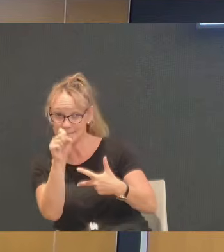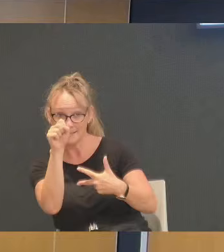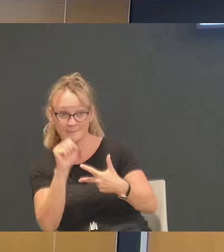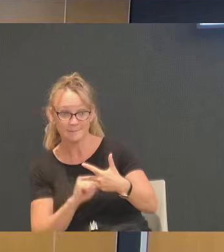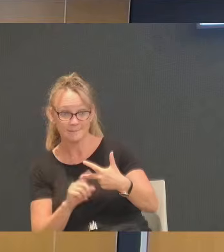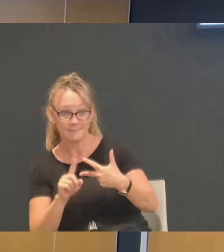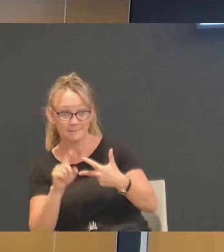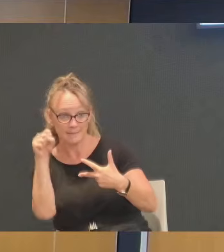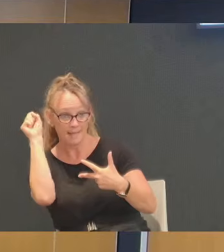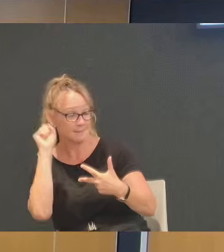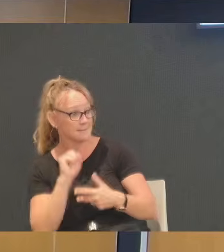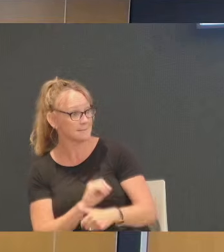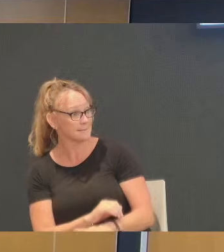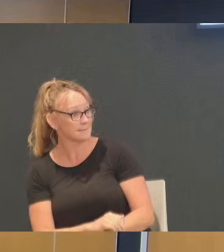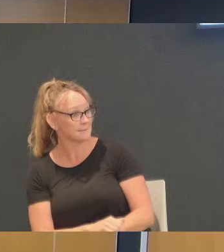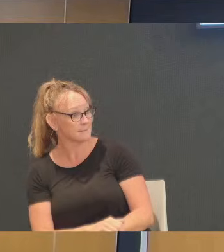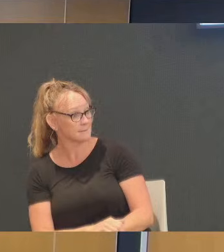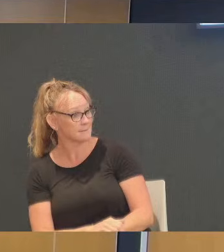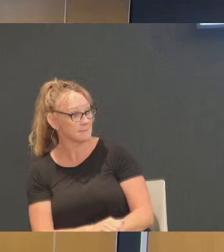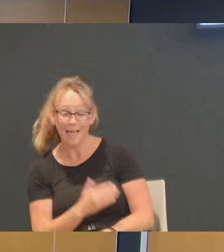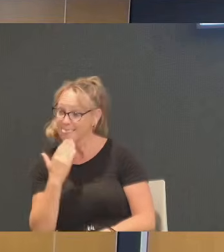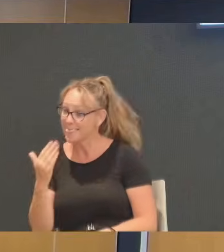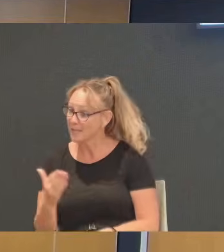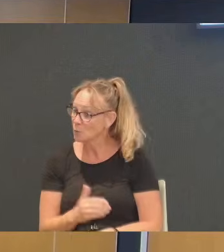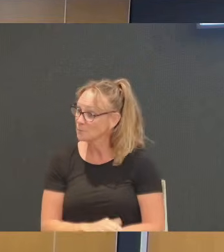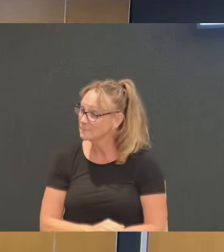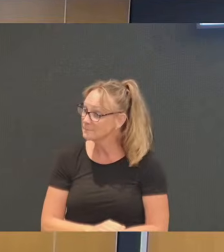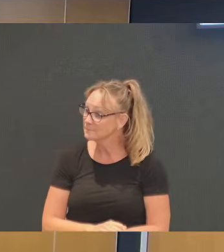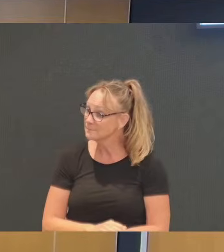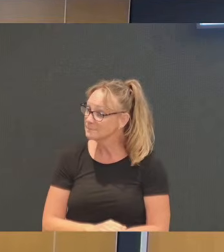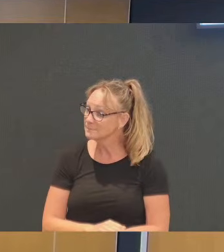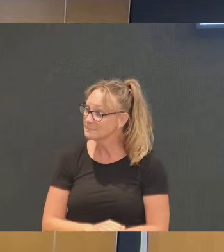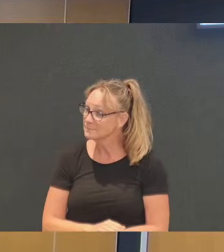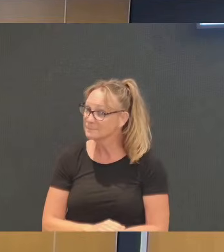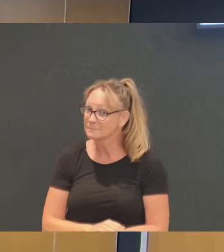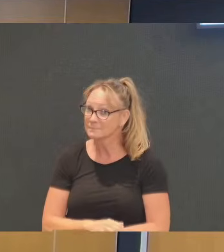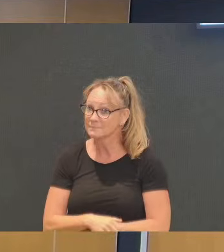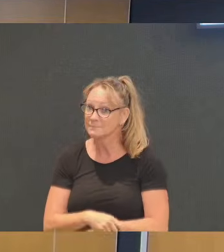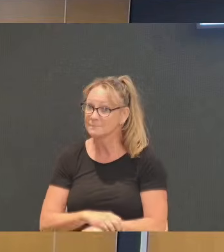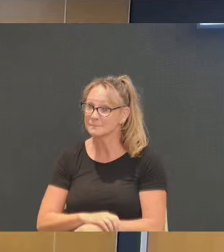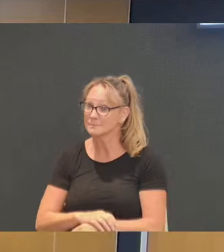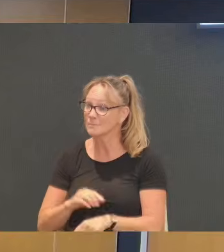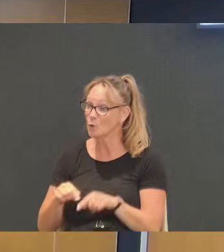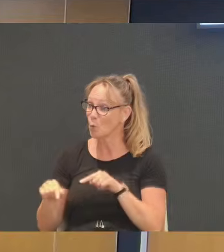Commissioner Driehaus. Yes. Thank you. And we can go back to our comments and motions